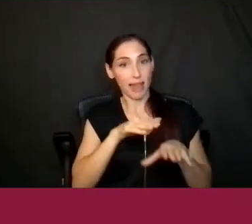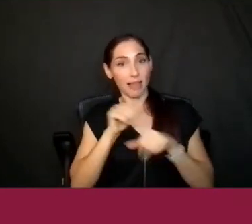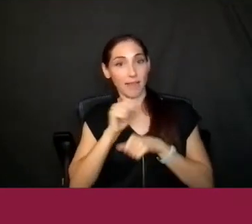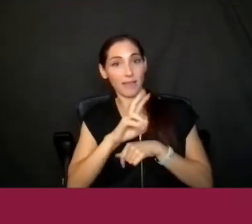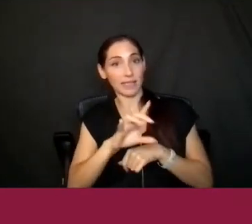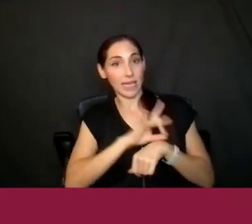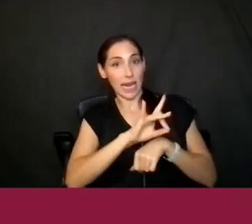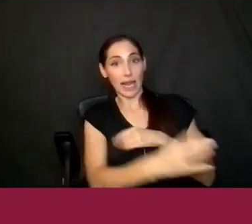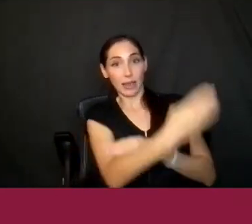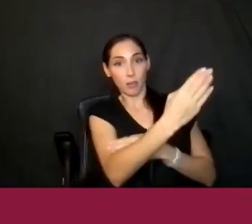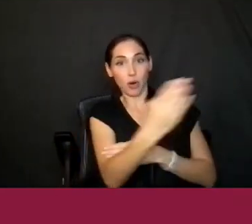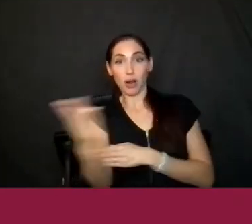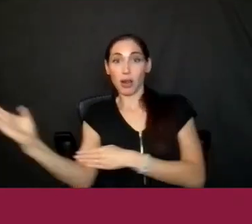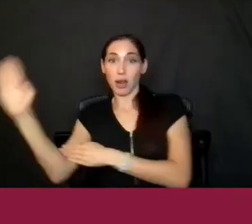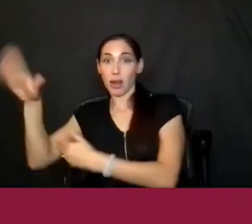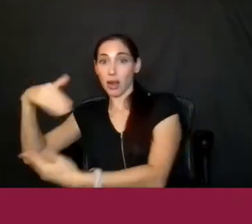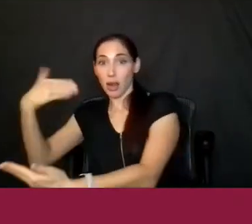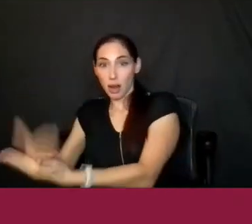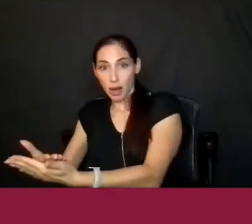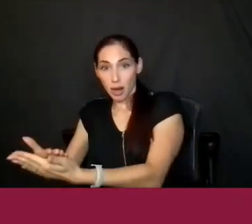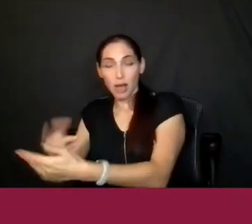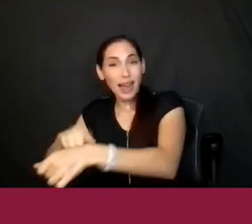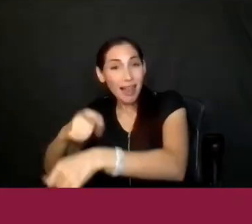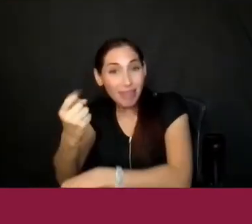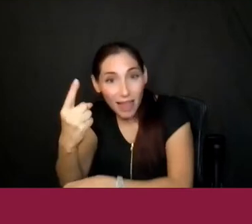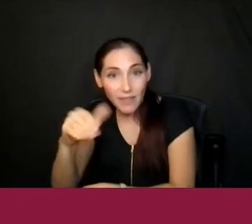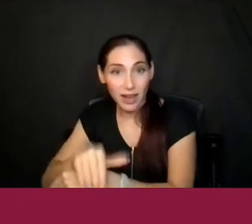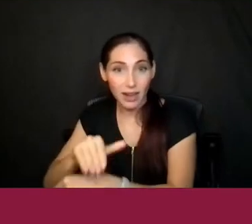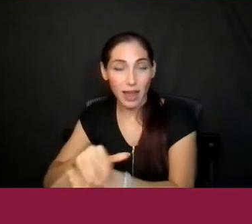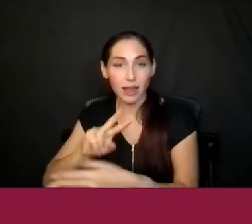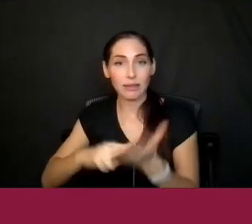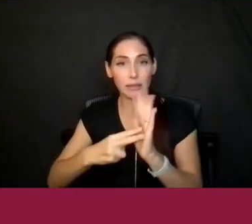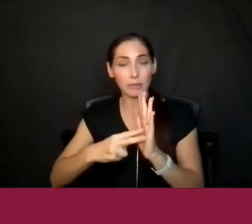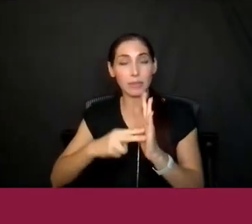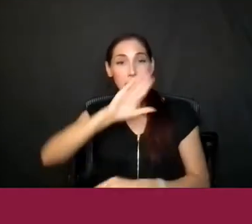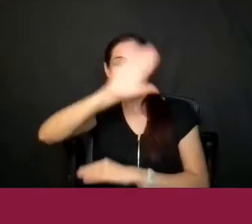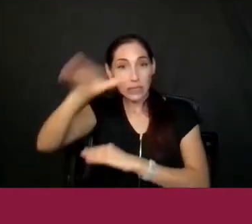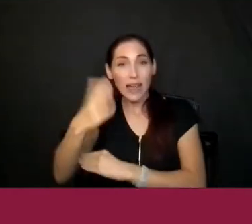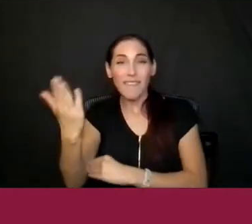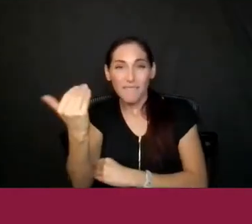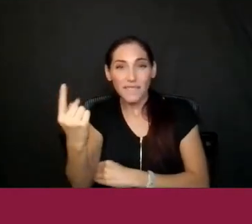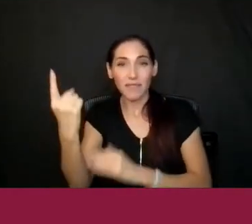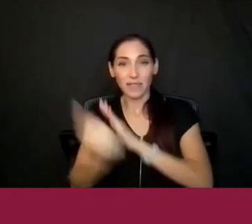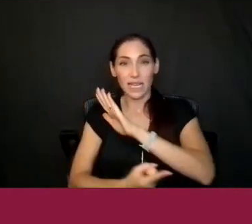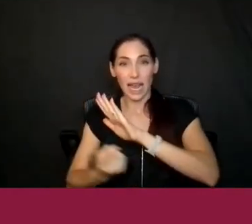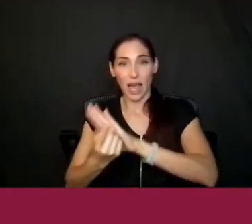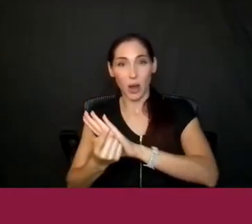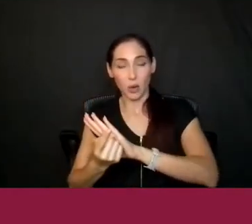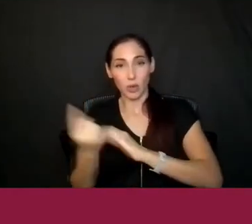and returned at 11 o'clock at night, a 15-hour day and athletes who play a very physical sport.